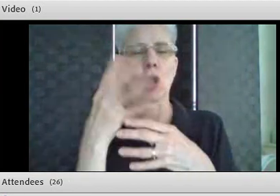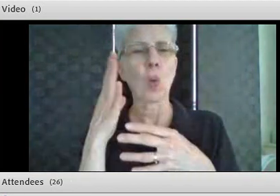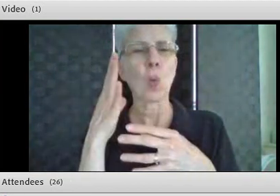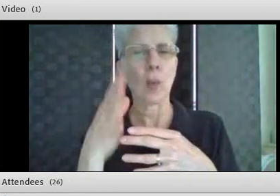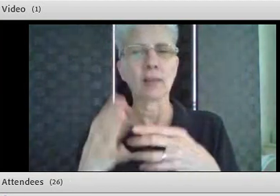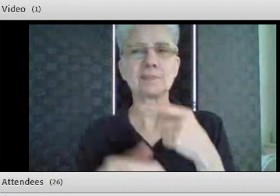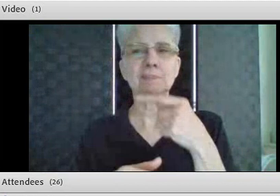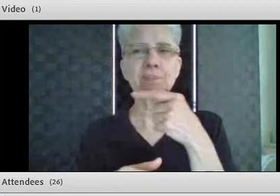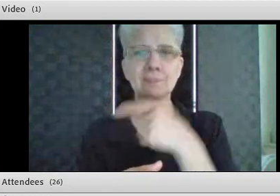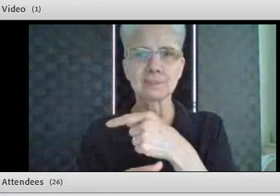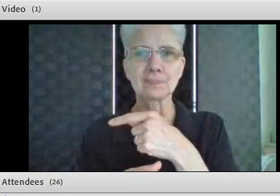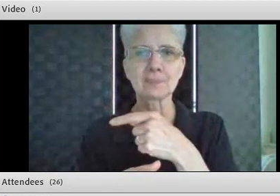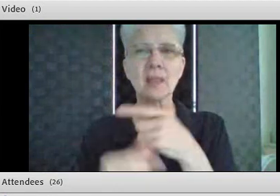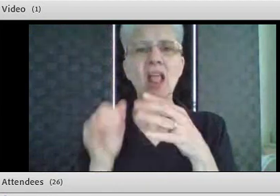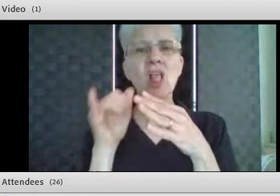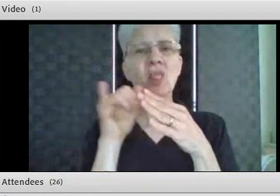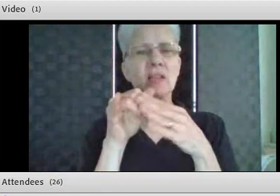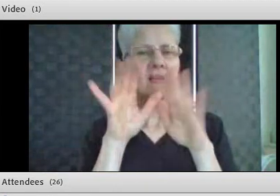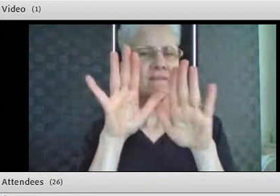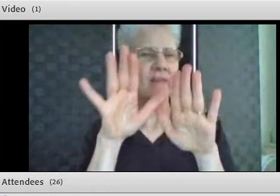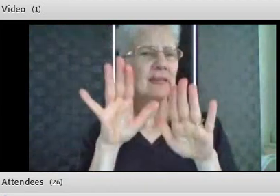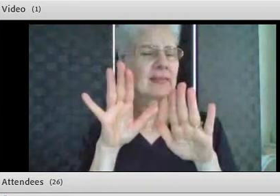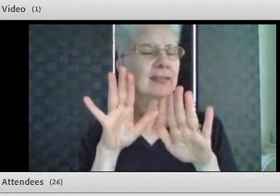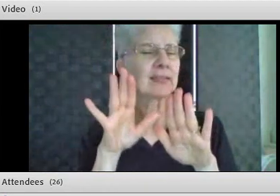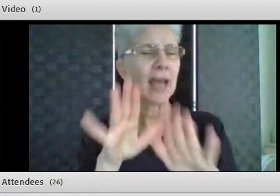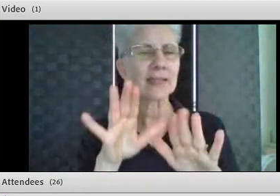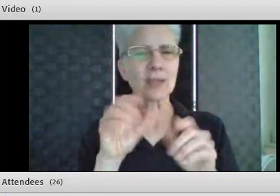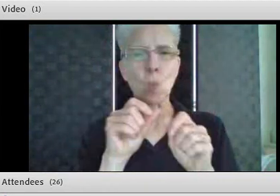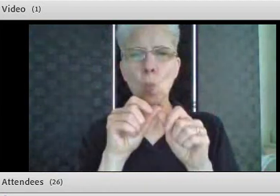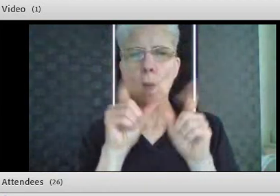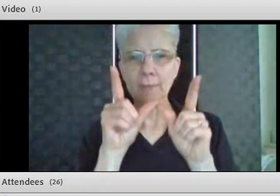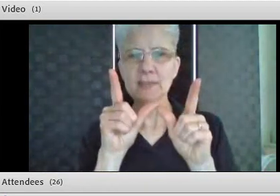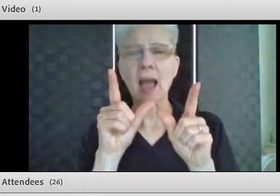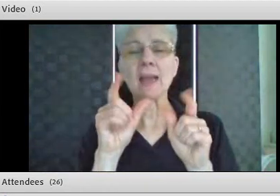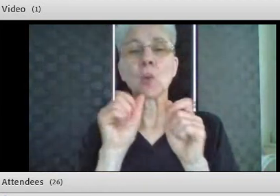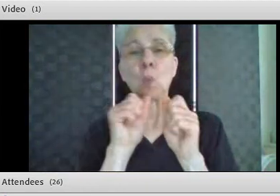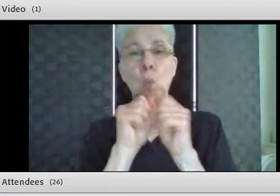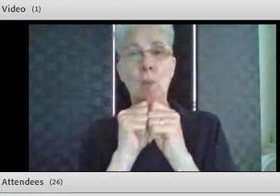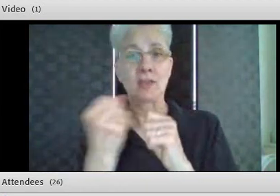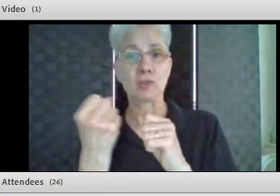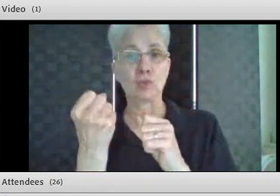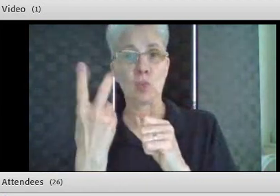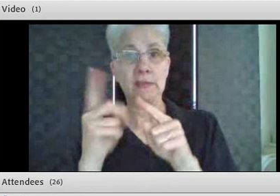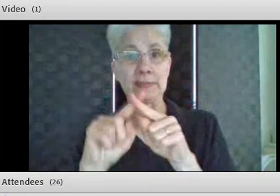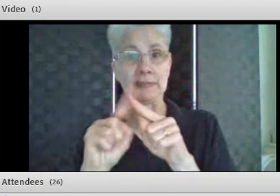so if you type into Google Chrome Music Lab, it will --